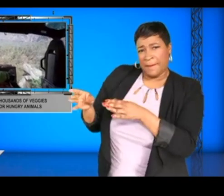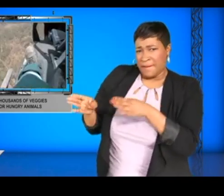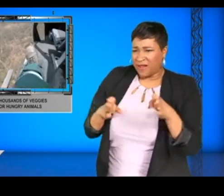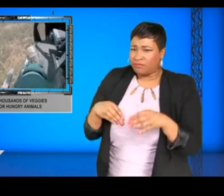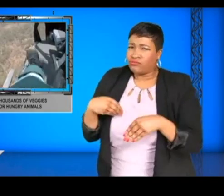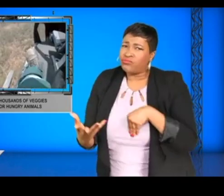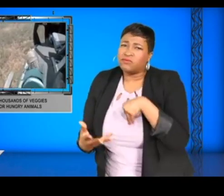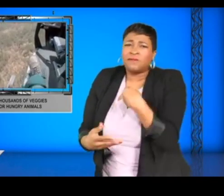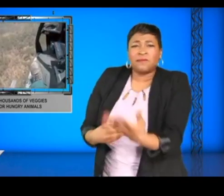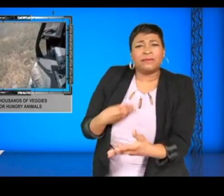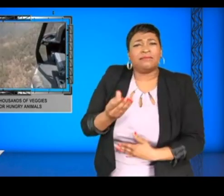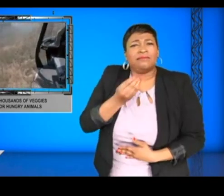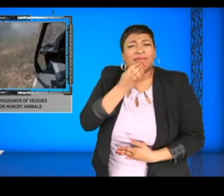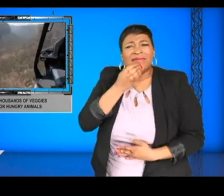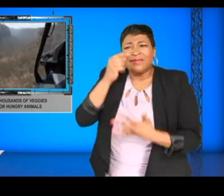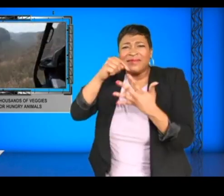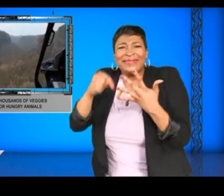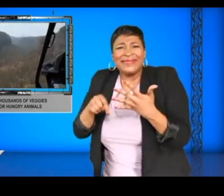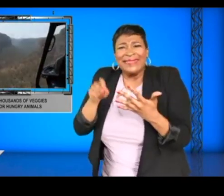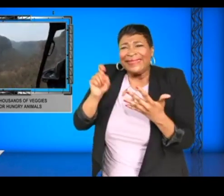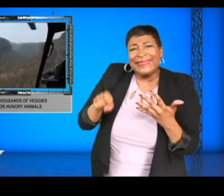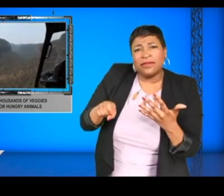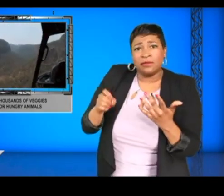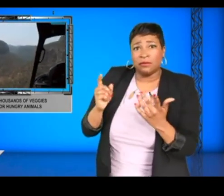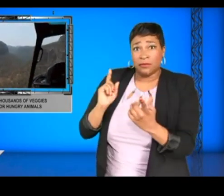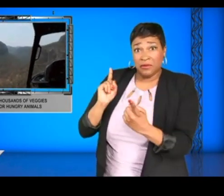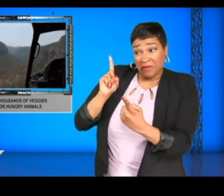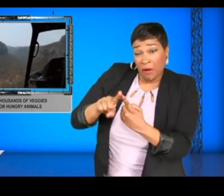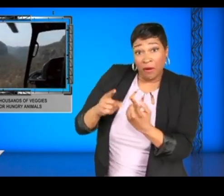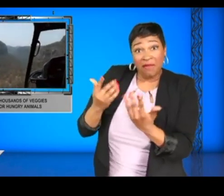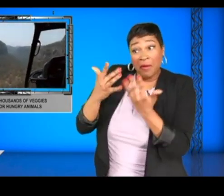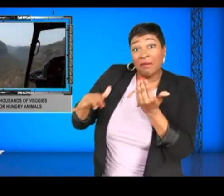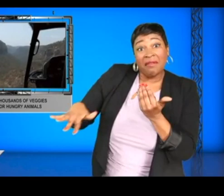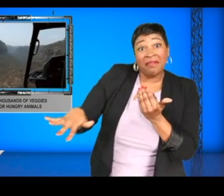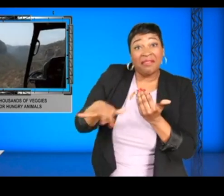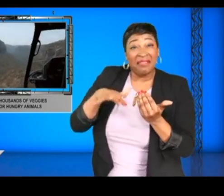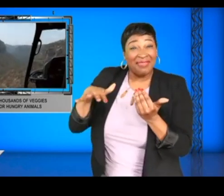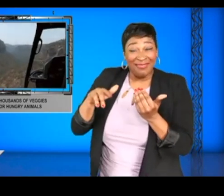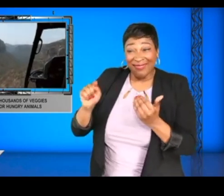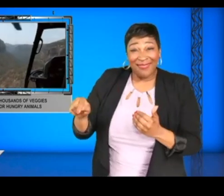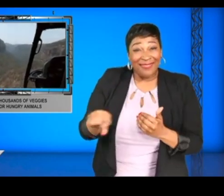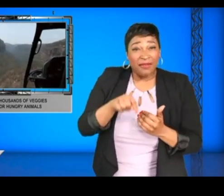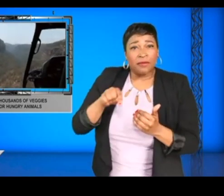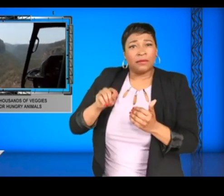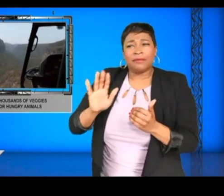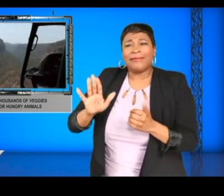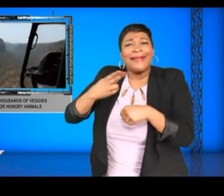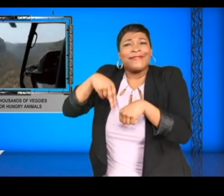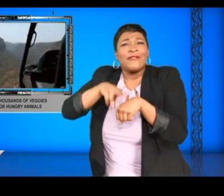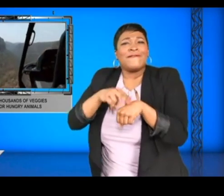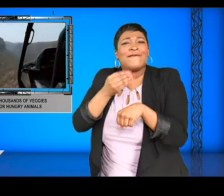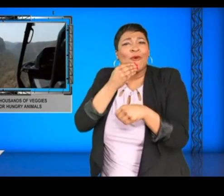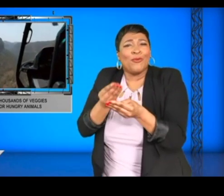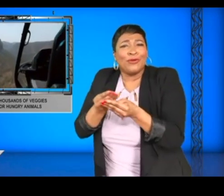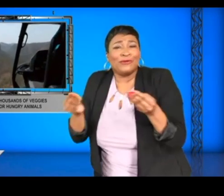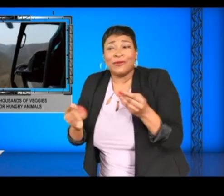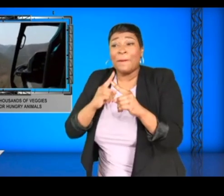Government officials plan to provide supplementary food supplies until natural food resources